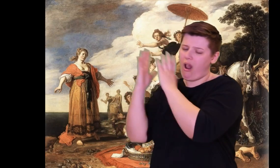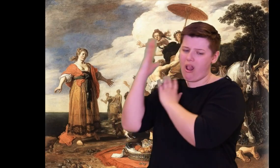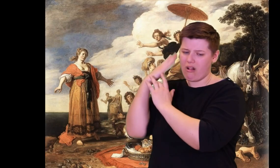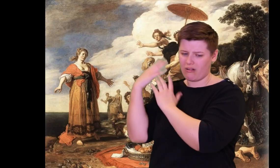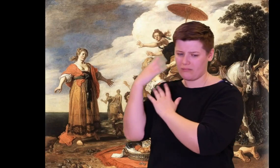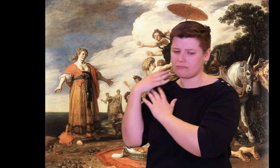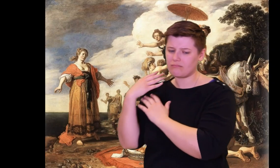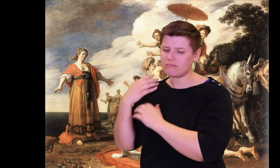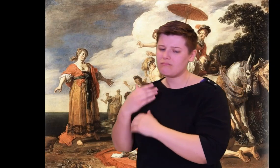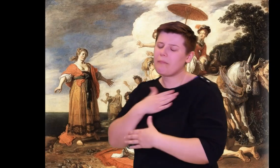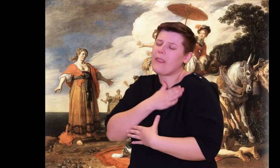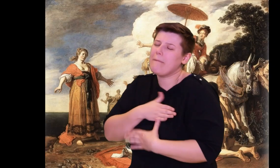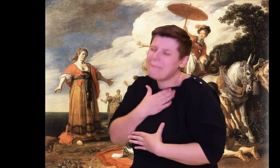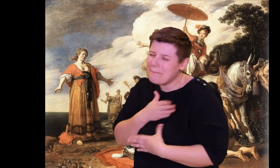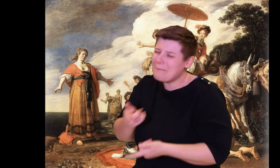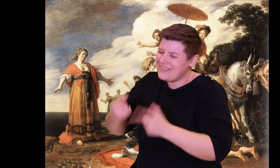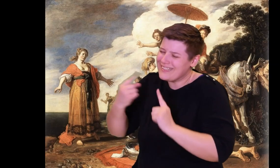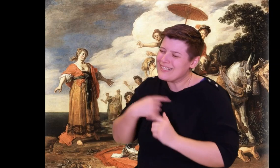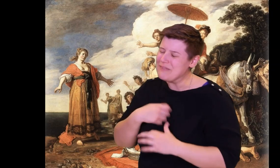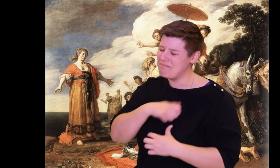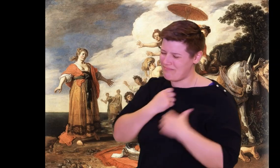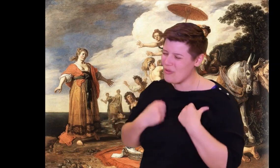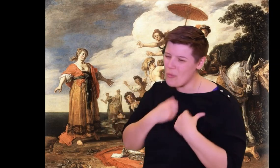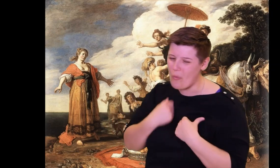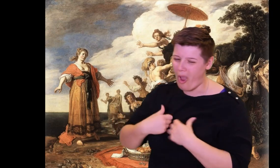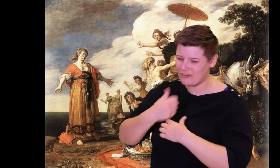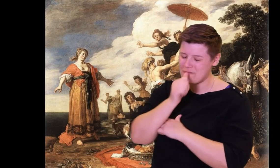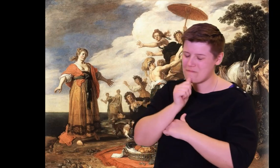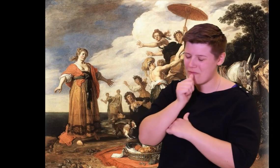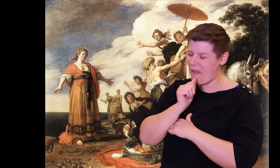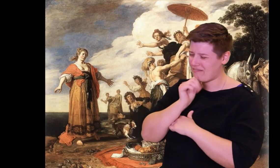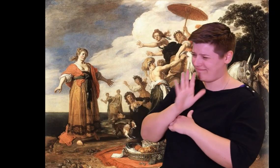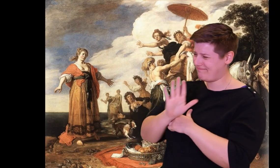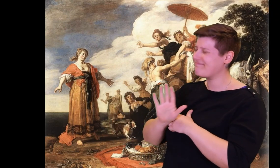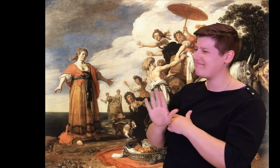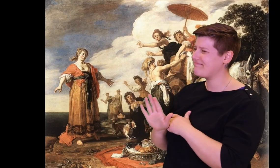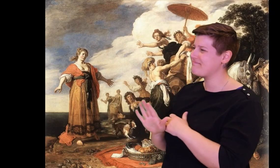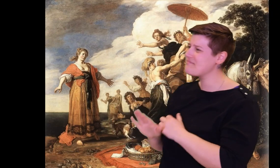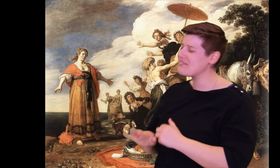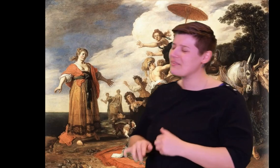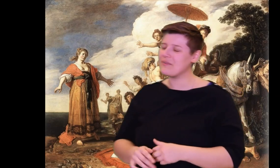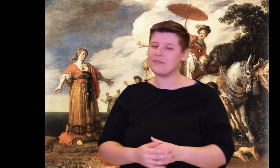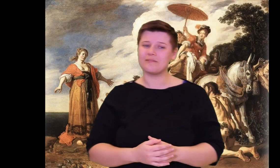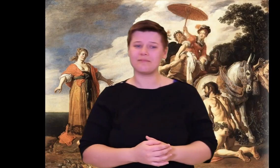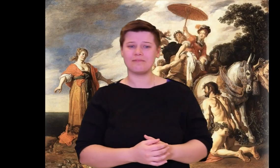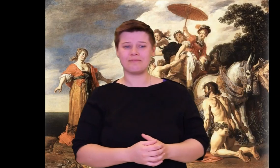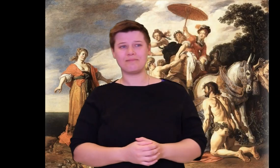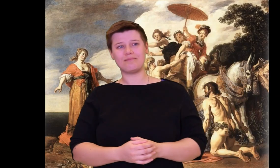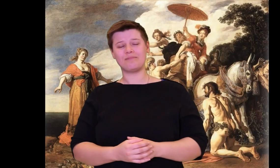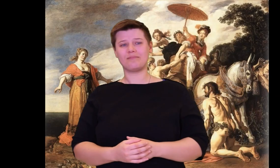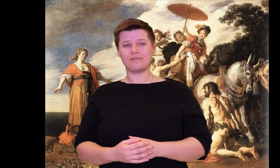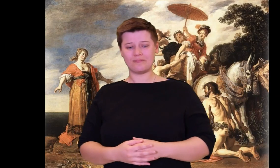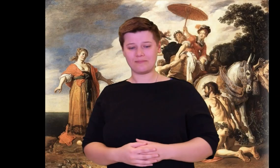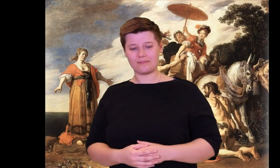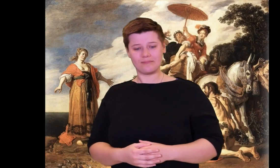Please let me wash in private. I am shy of being naked with you—pretty girls with lovely hair.”